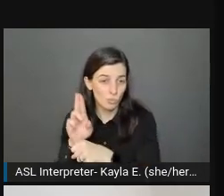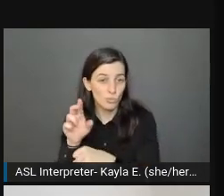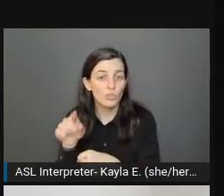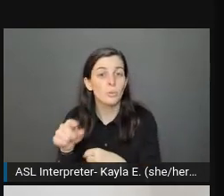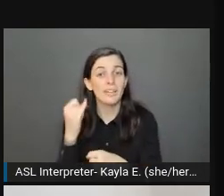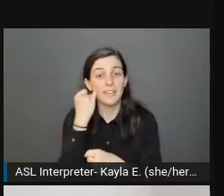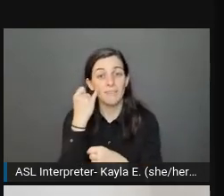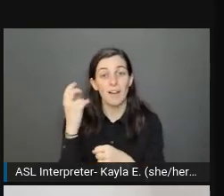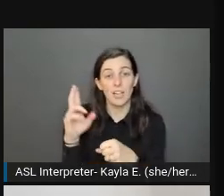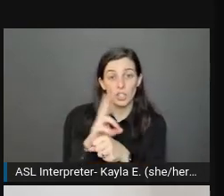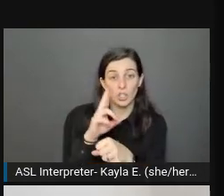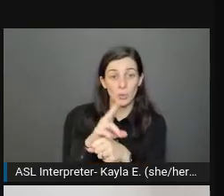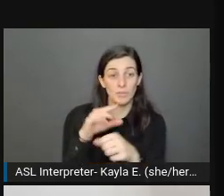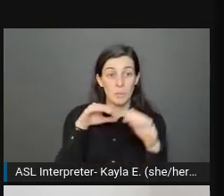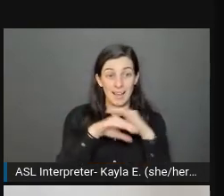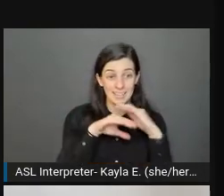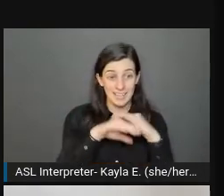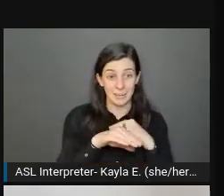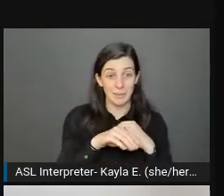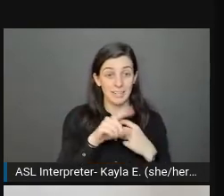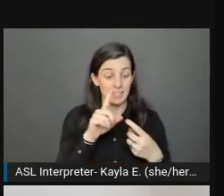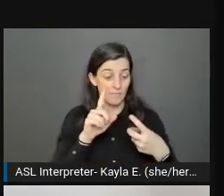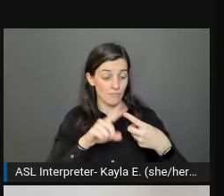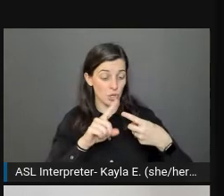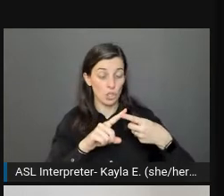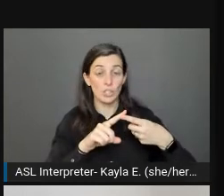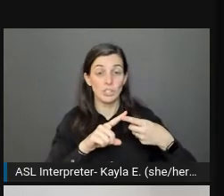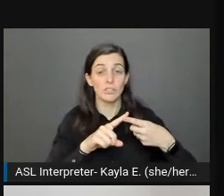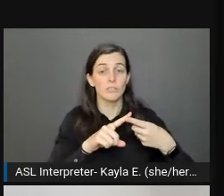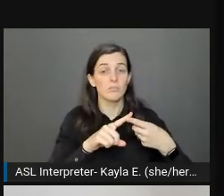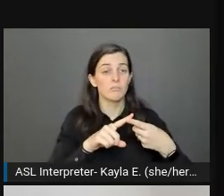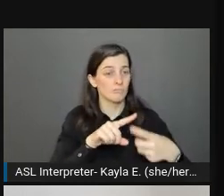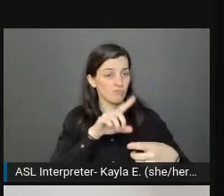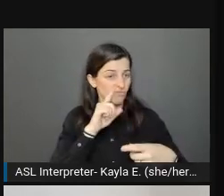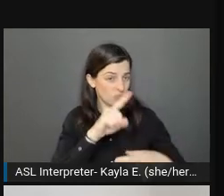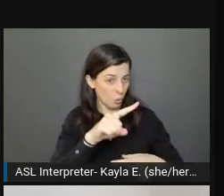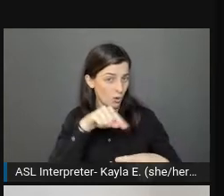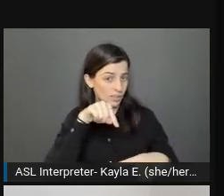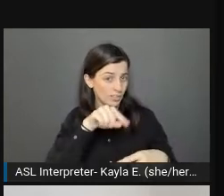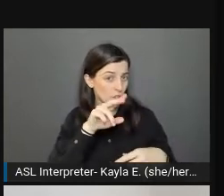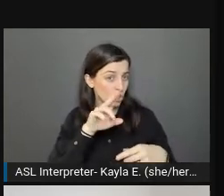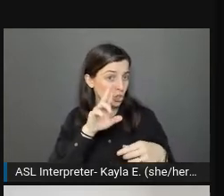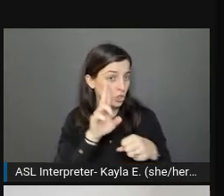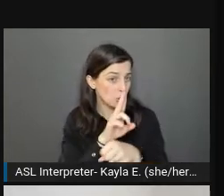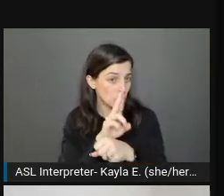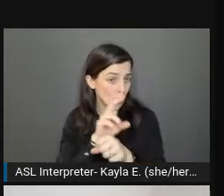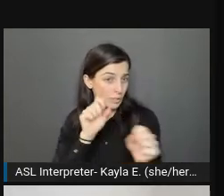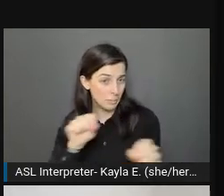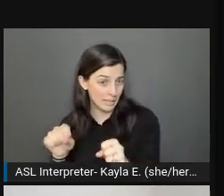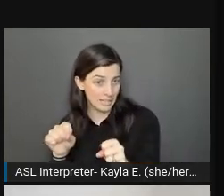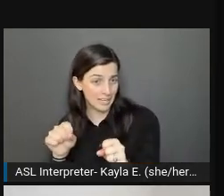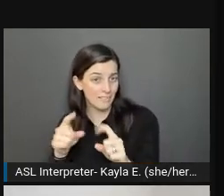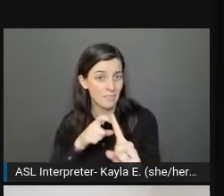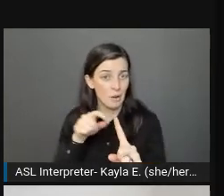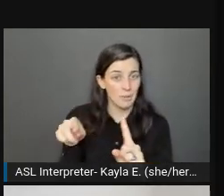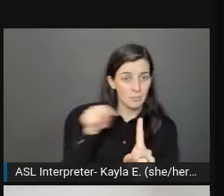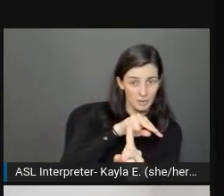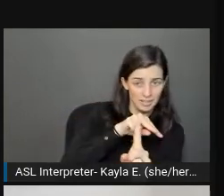then specified users, in the definition of usability from an accessibility perspective, would include people with a range